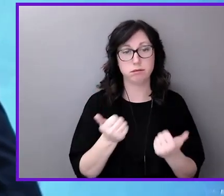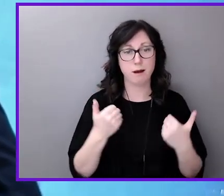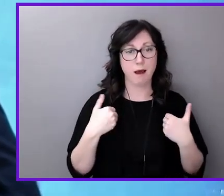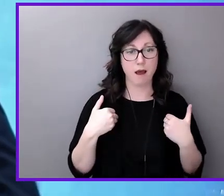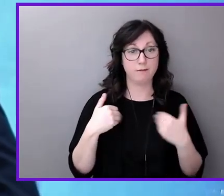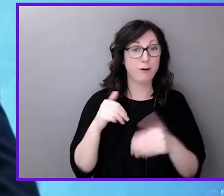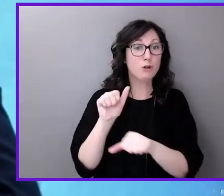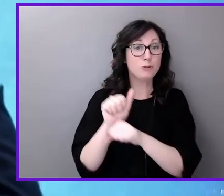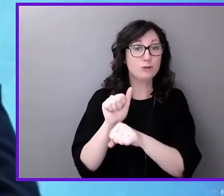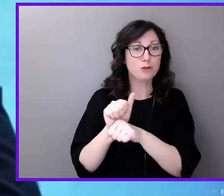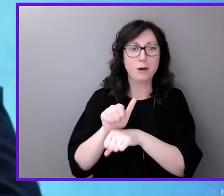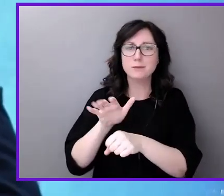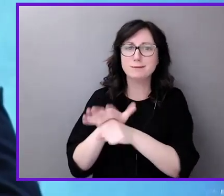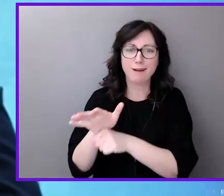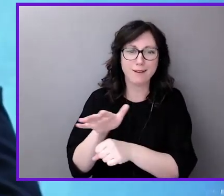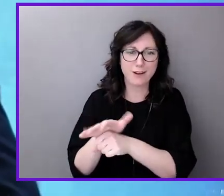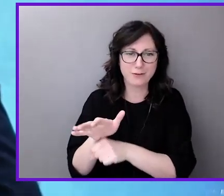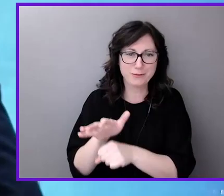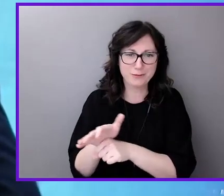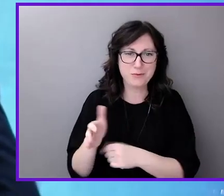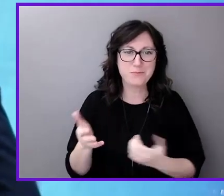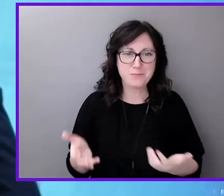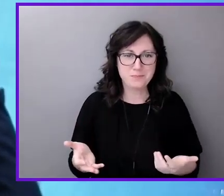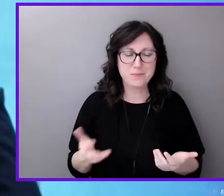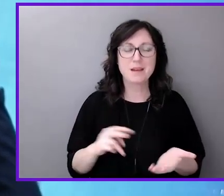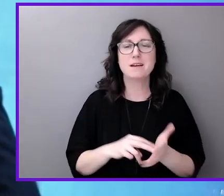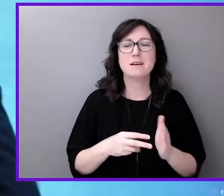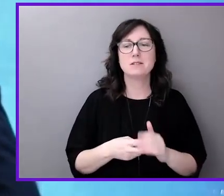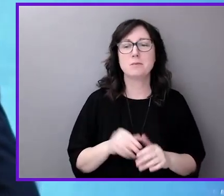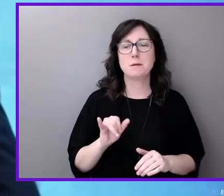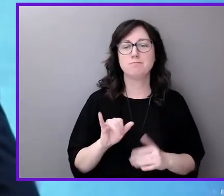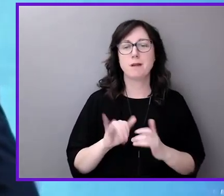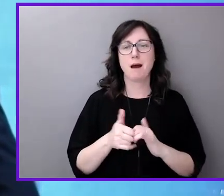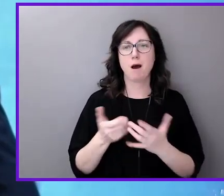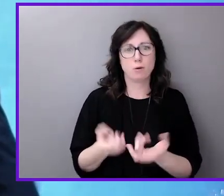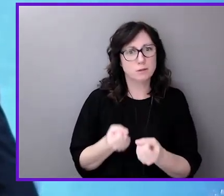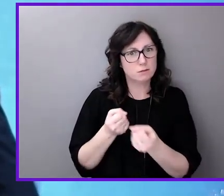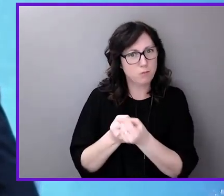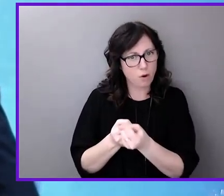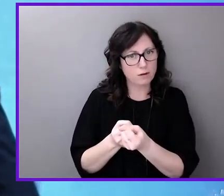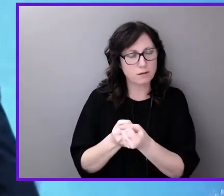Yes, I think we need to consider the level of income of people.